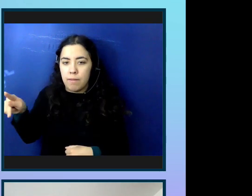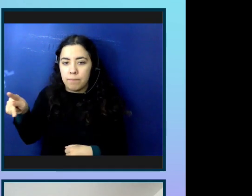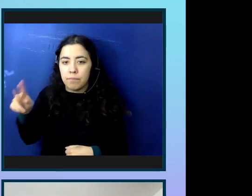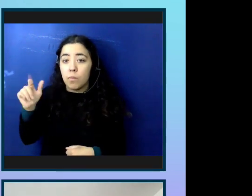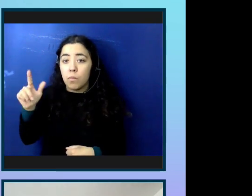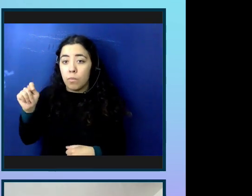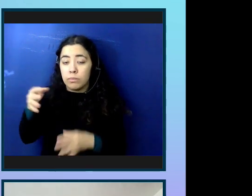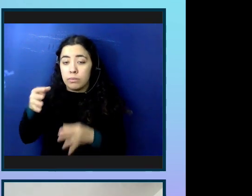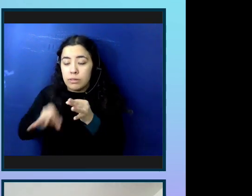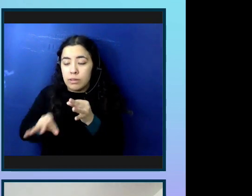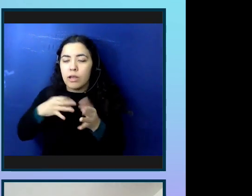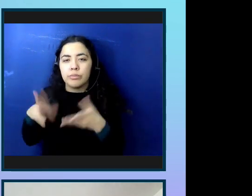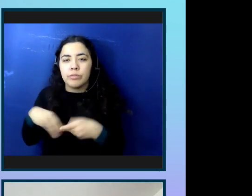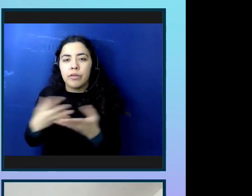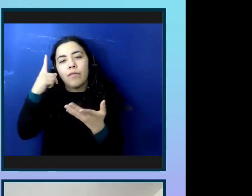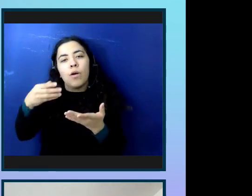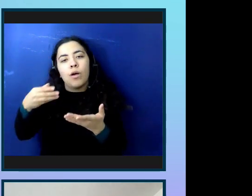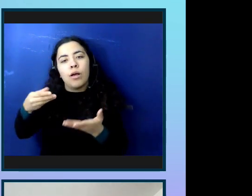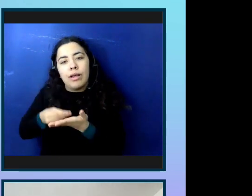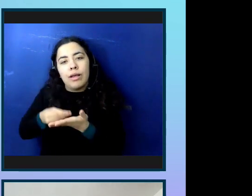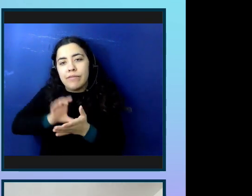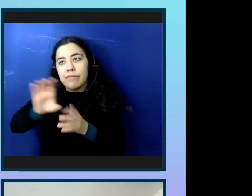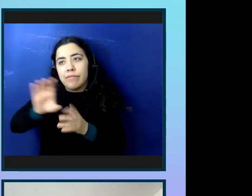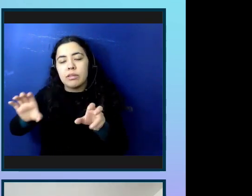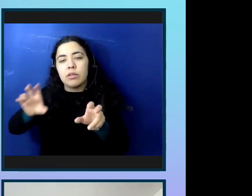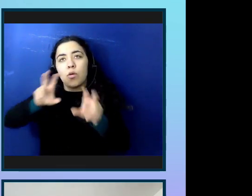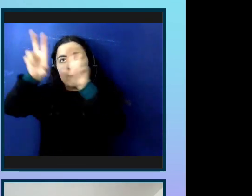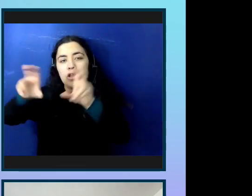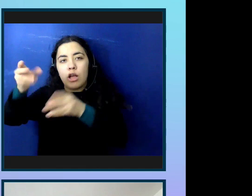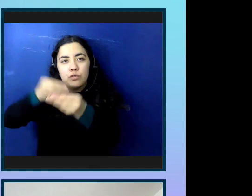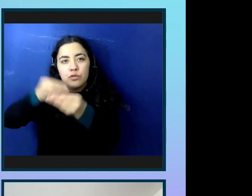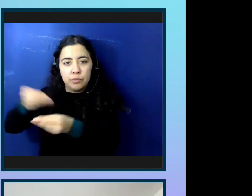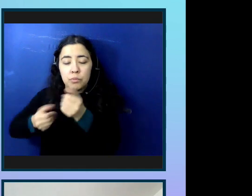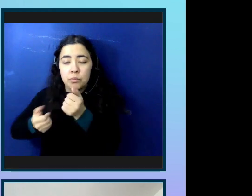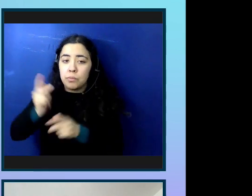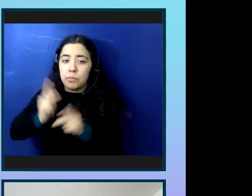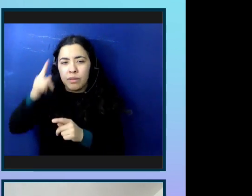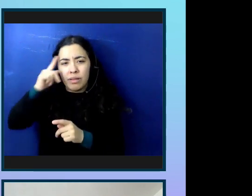and stock market trading that most people find pretty kind of difficult to get into.